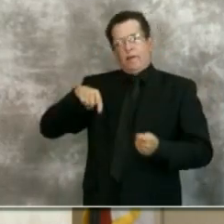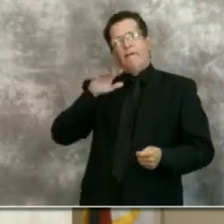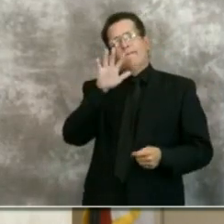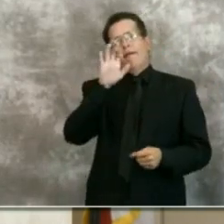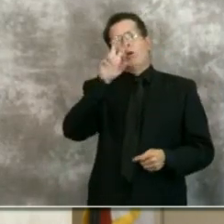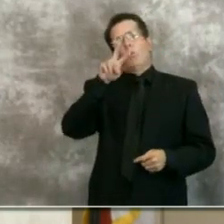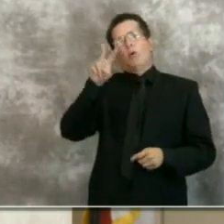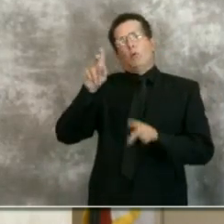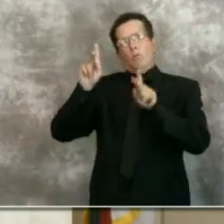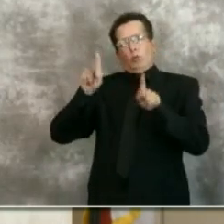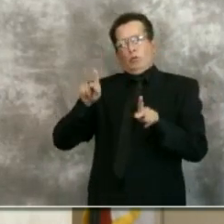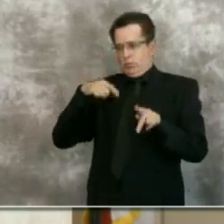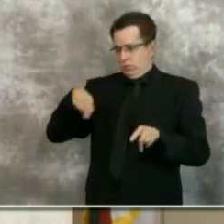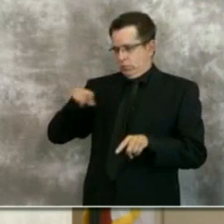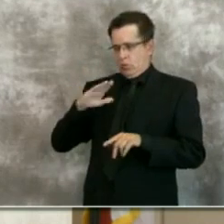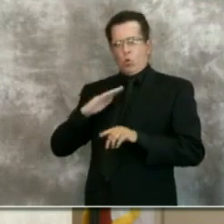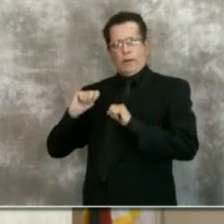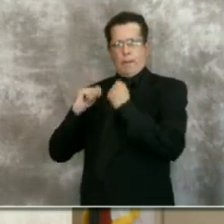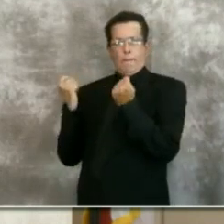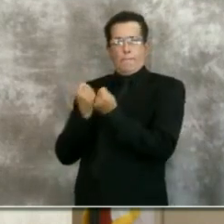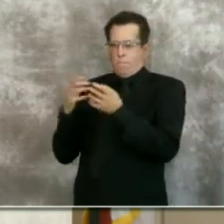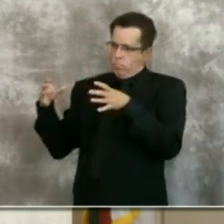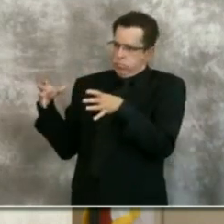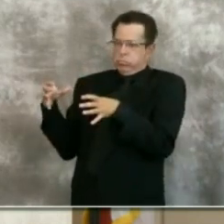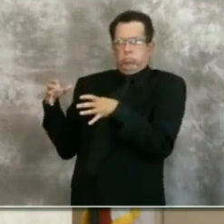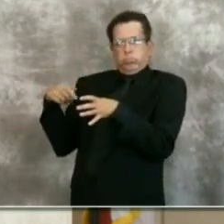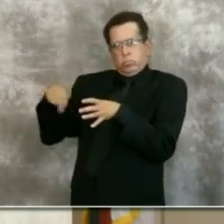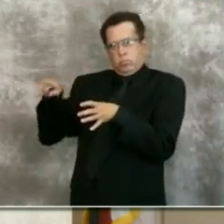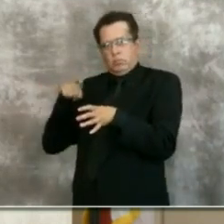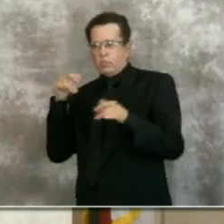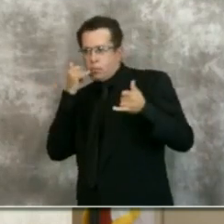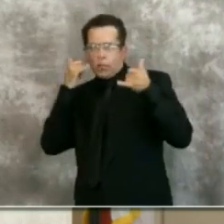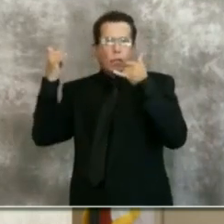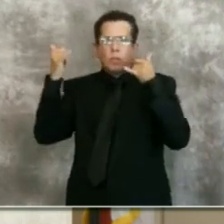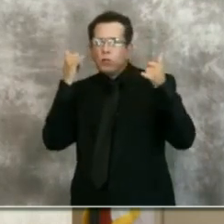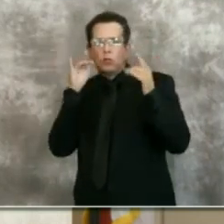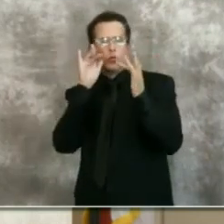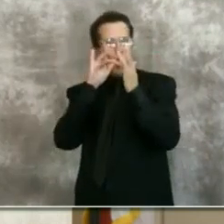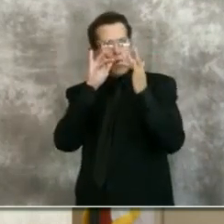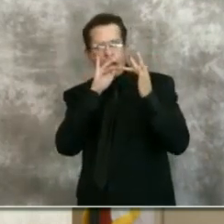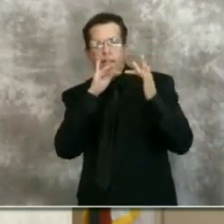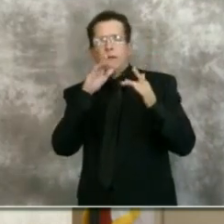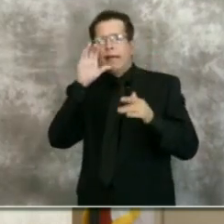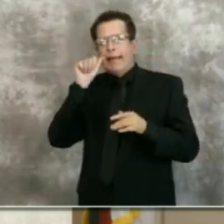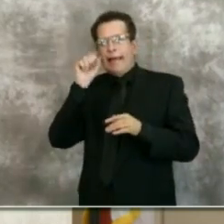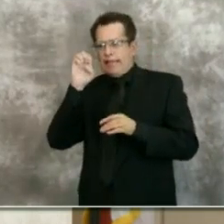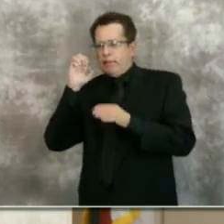OF THE PAST FEW WEEKS WE HAVE EXPERIENCE CHALLENGES. WE HAVE THE TEAM OF 522 IN OUR TRACING